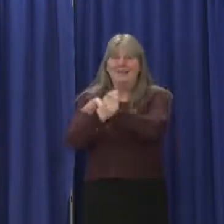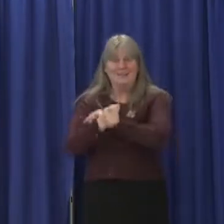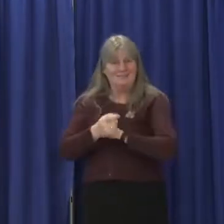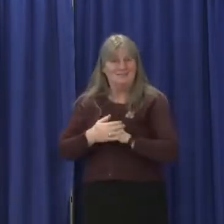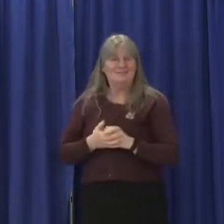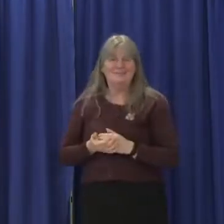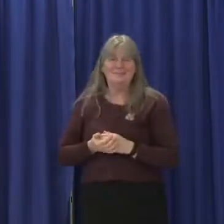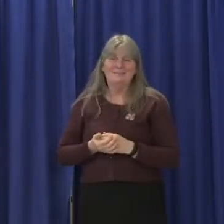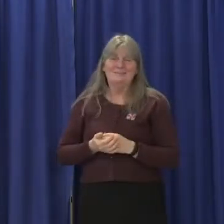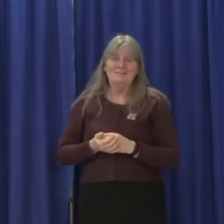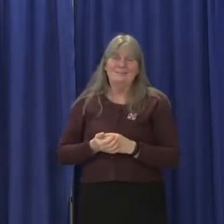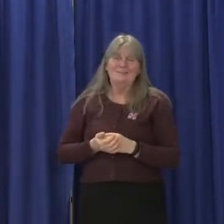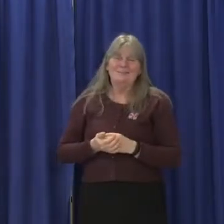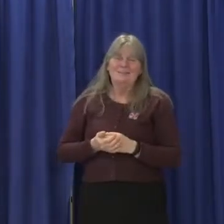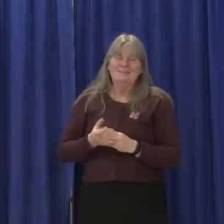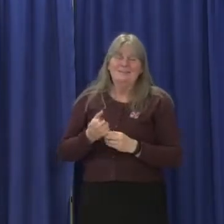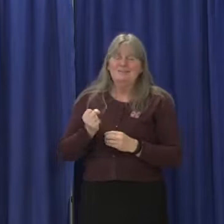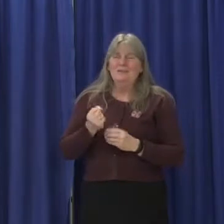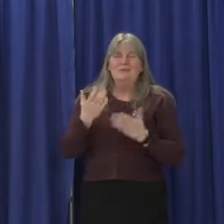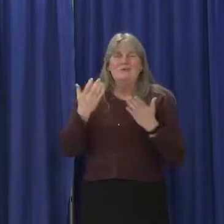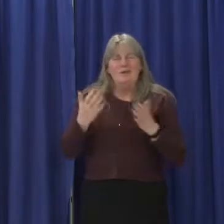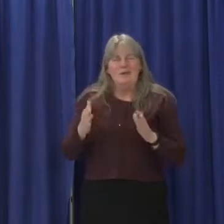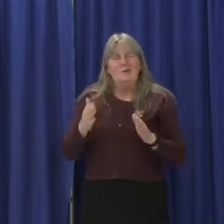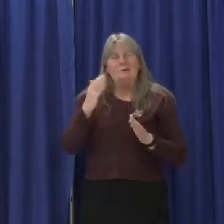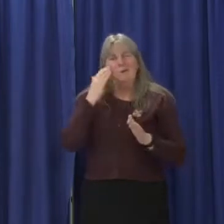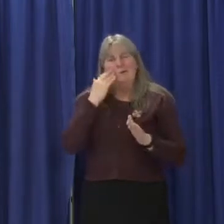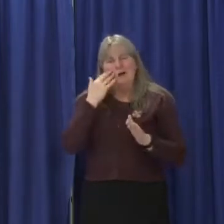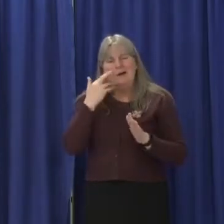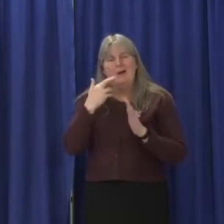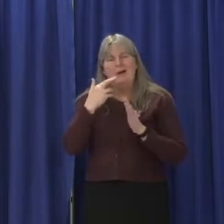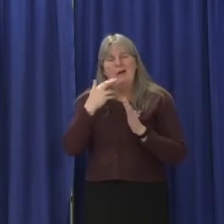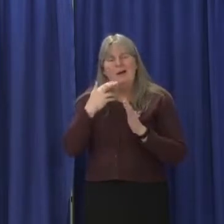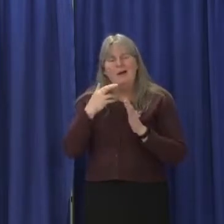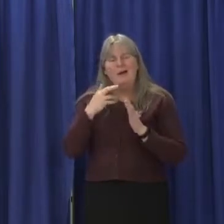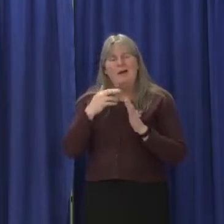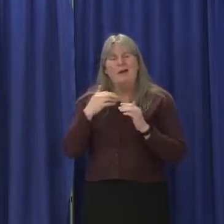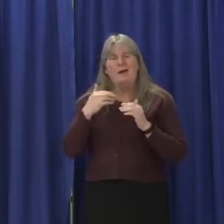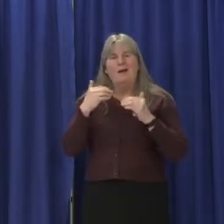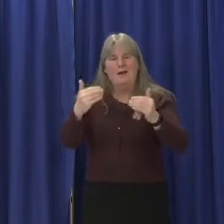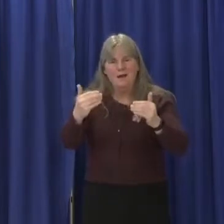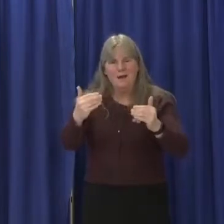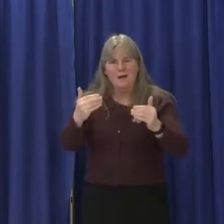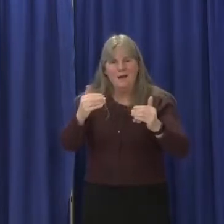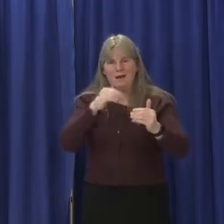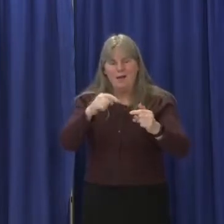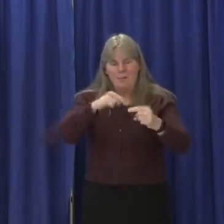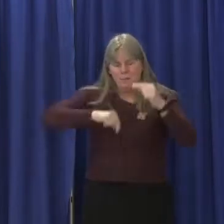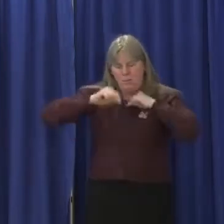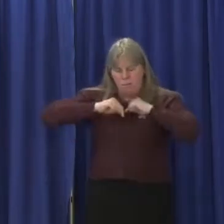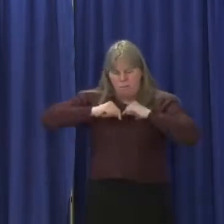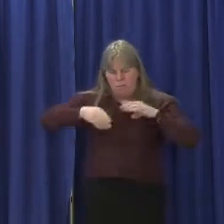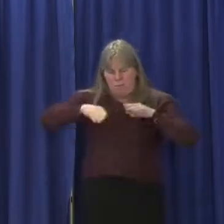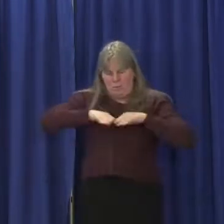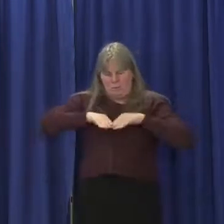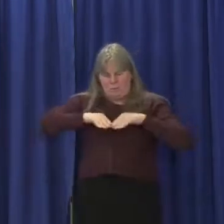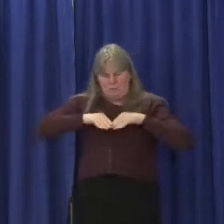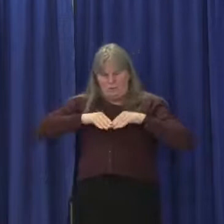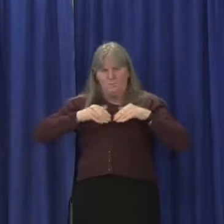are not always reverting back to putting that shield up and we're actually moving forward on the-- on the-- on the input we have been seeing from so